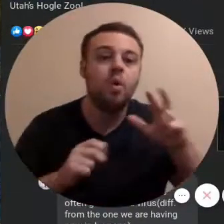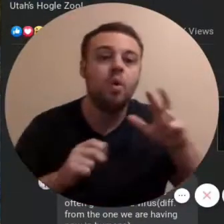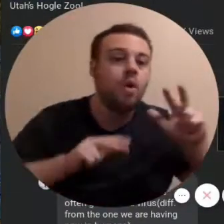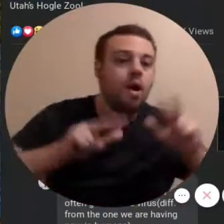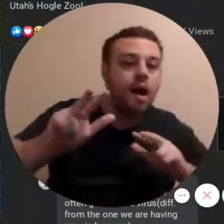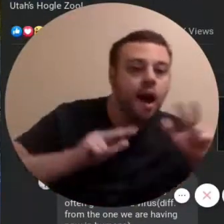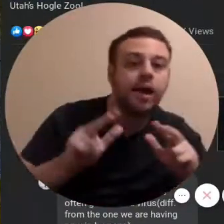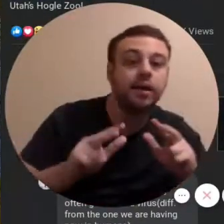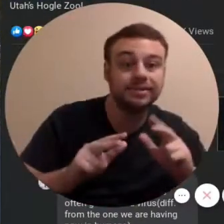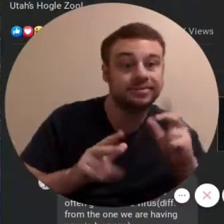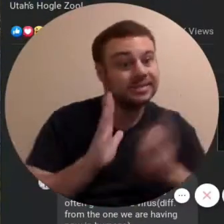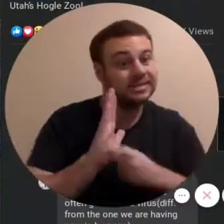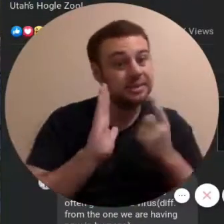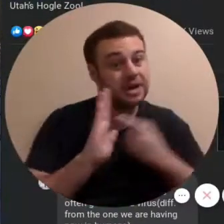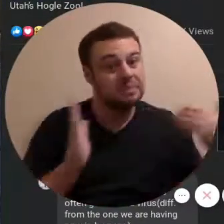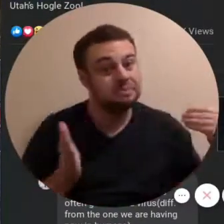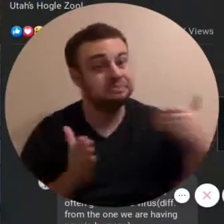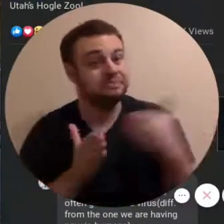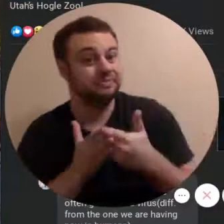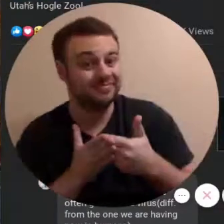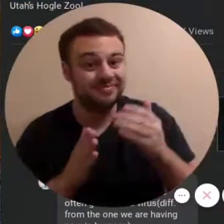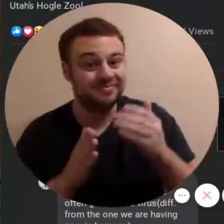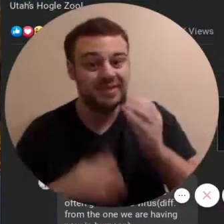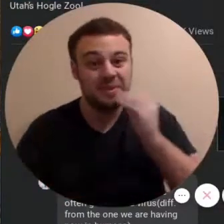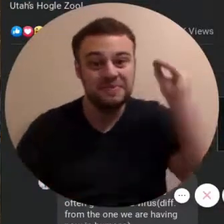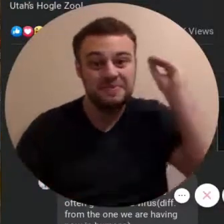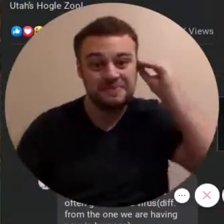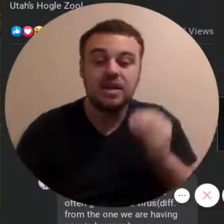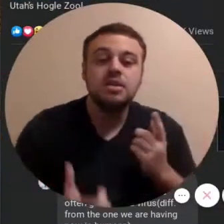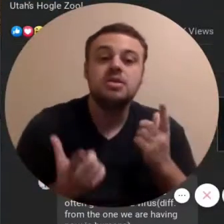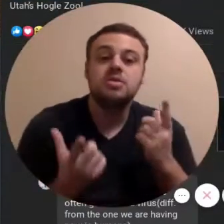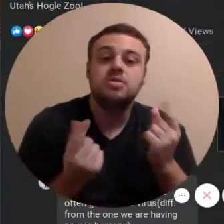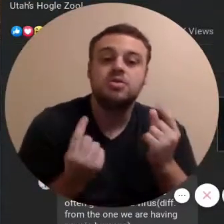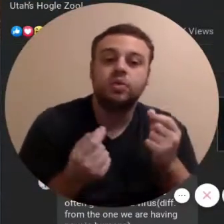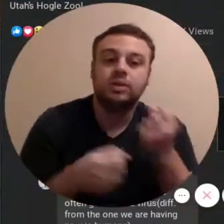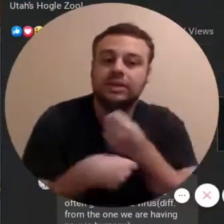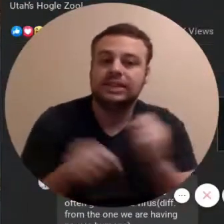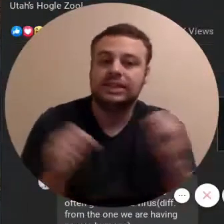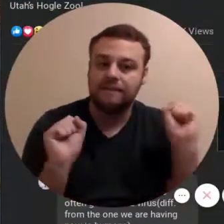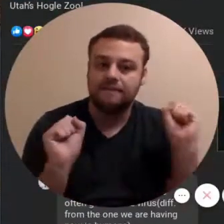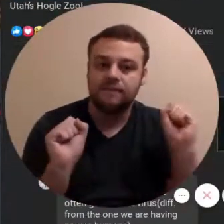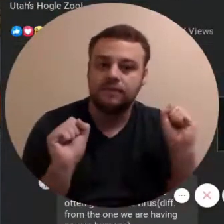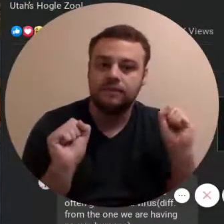So, what are some things people can do to stay safe? Stephanie: Well, one of the things, like you pointed out there- keep a